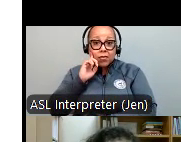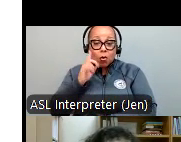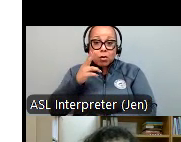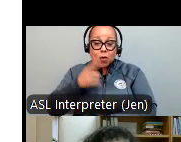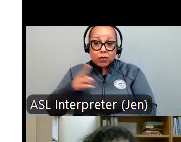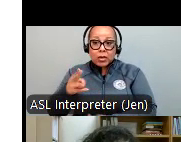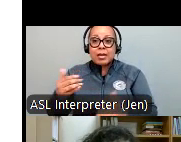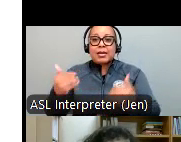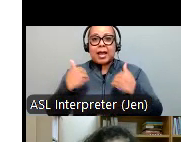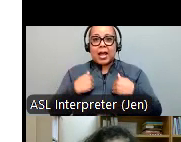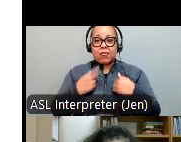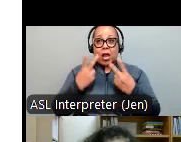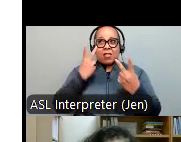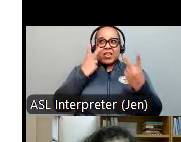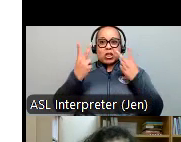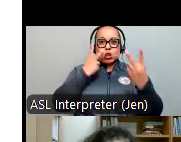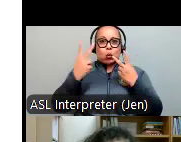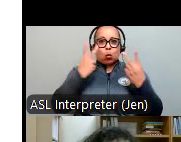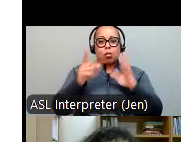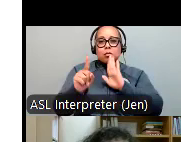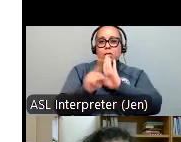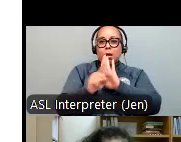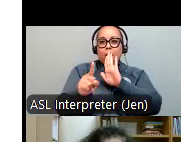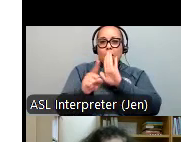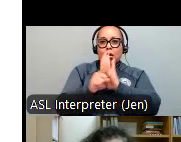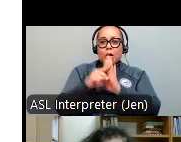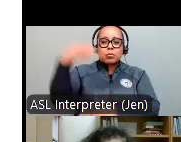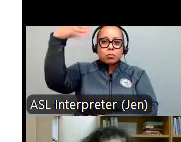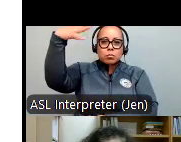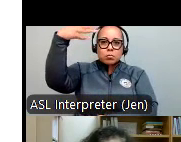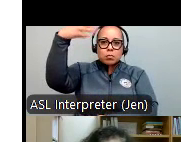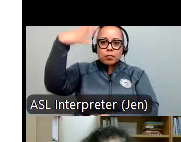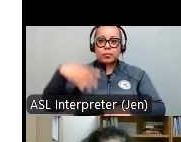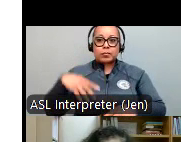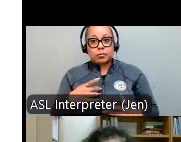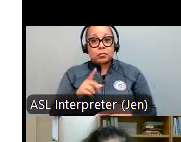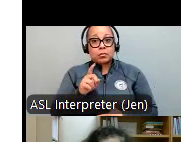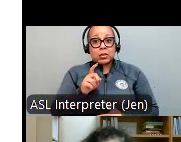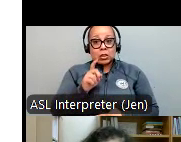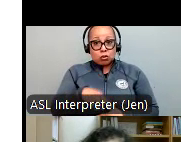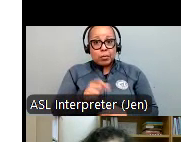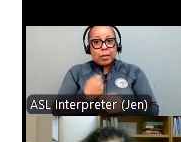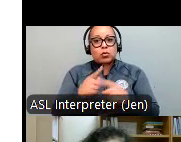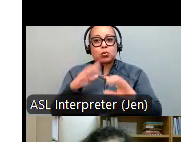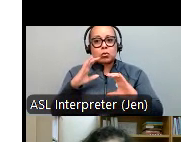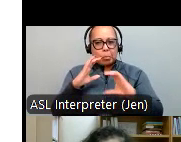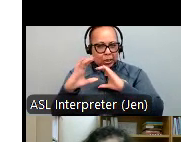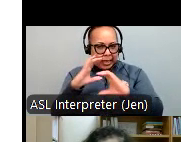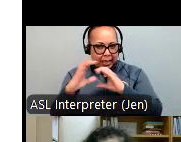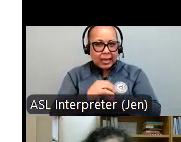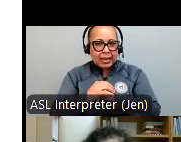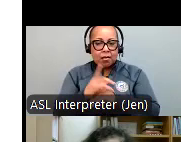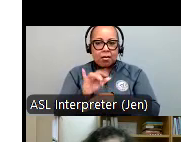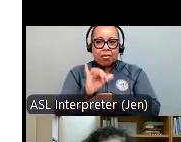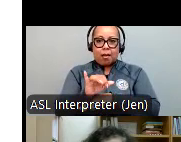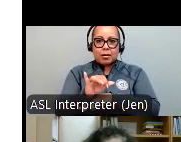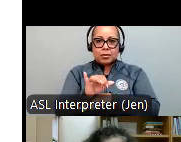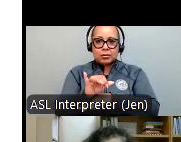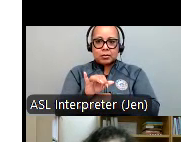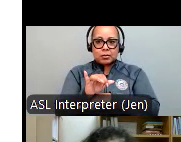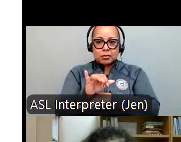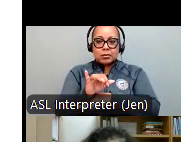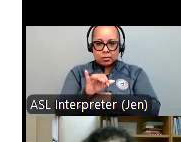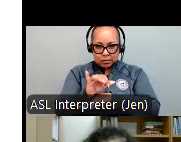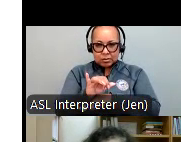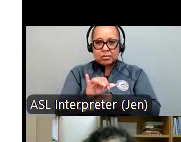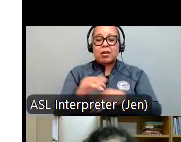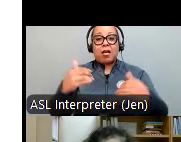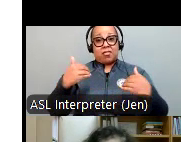have visual smoke alarms. Those should be means to communicate to have the smoke alarm either